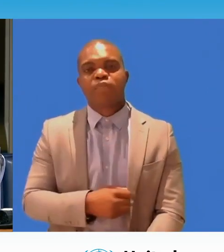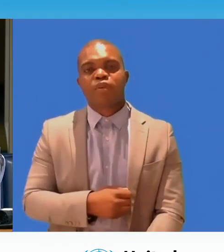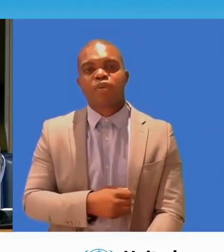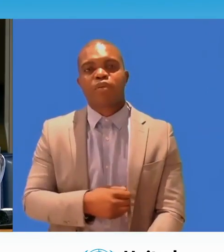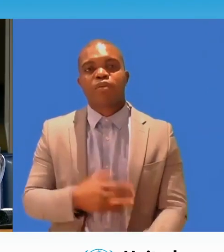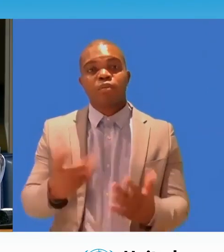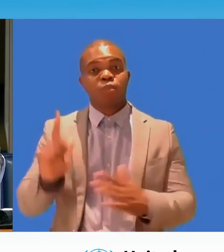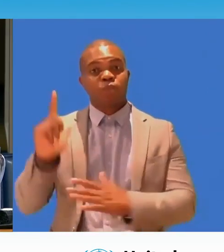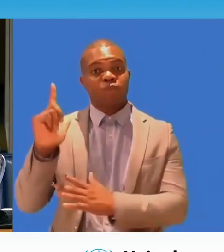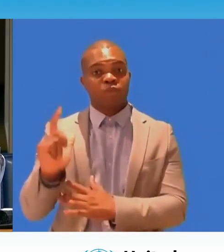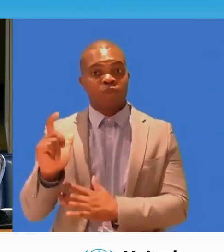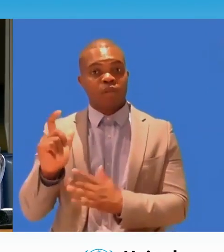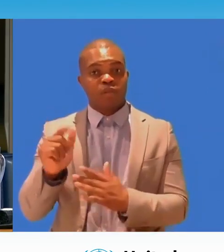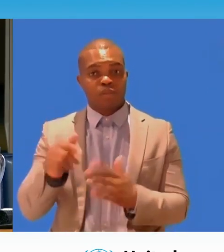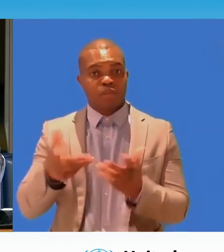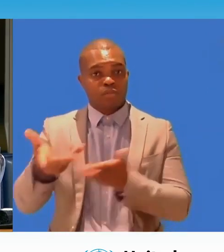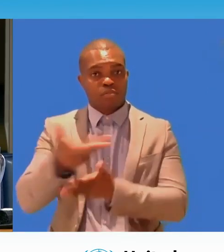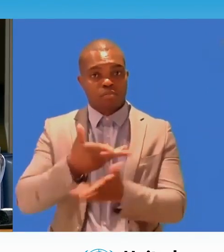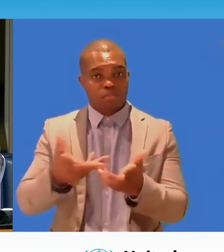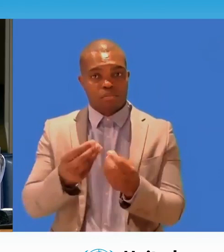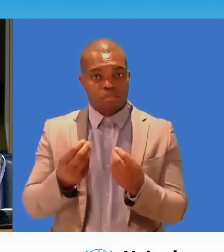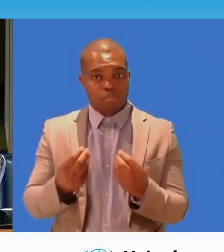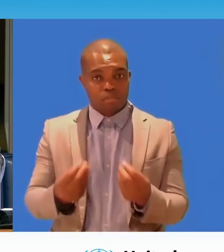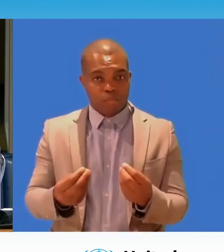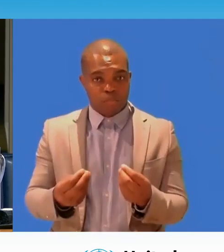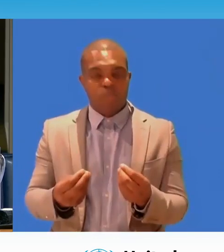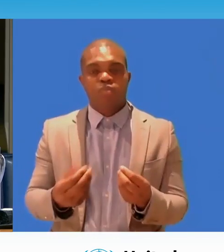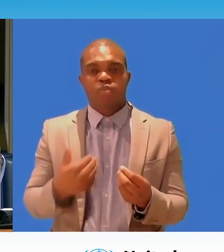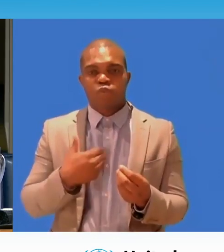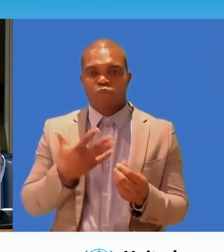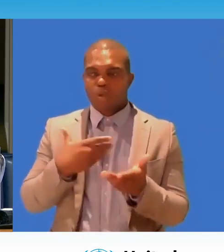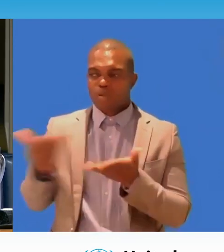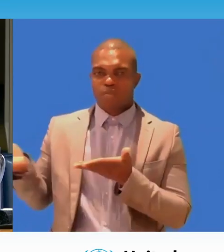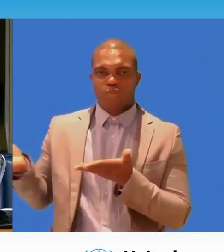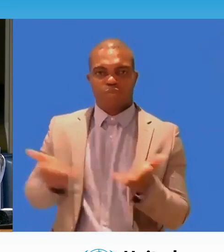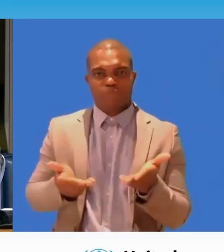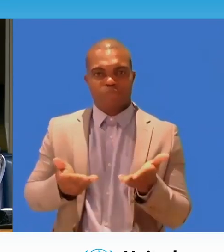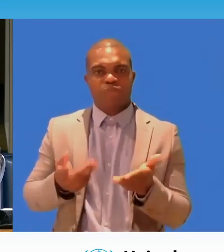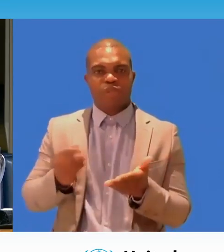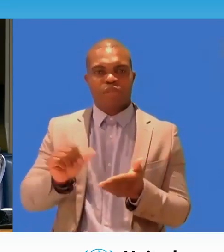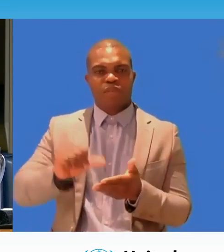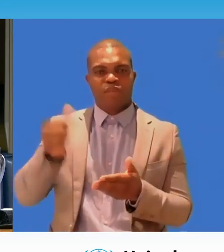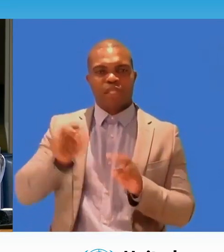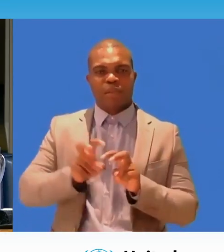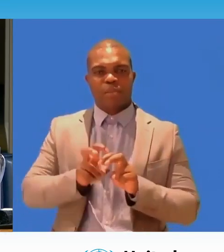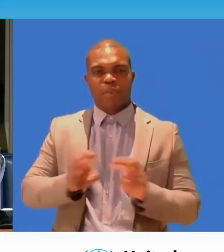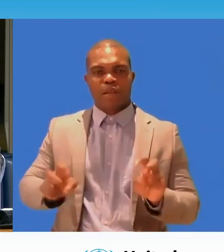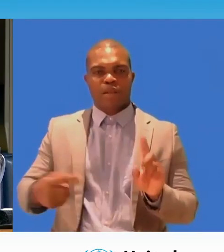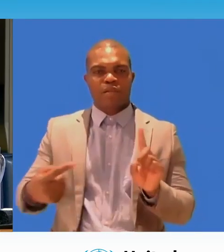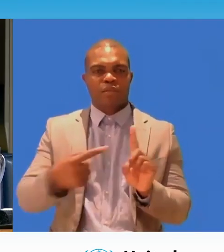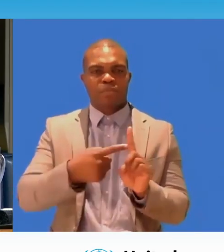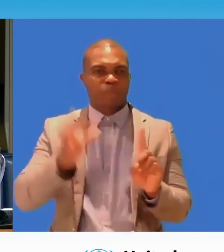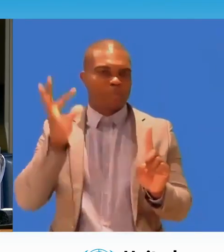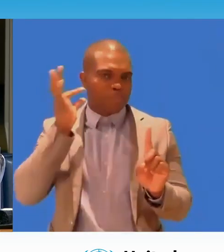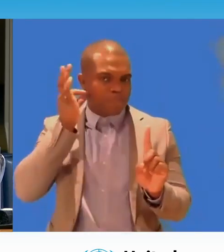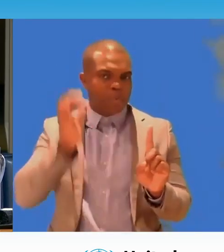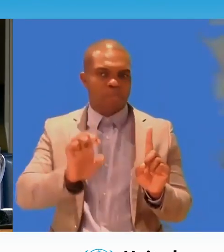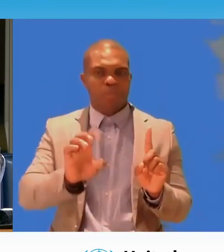dialogue it is my honor to introduce our first panelist Miss Adam wasu director of operations